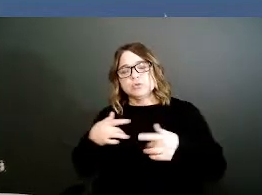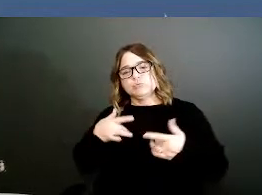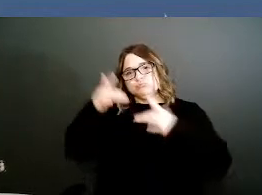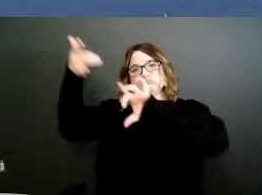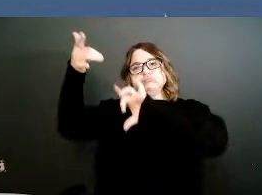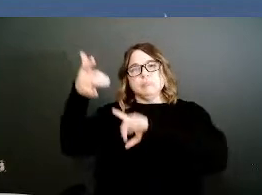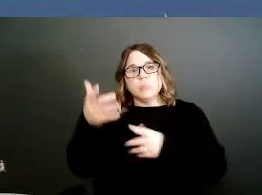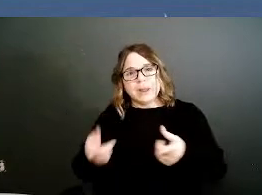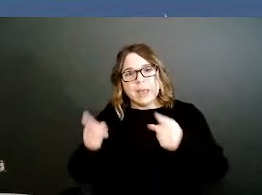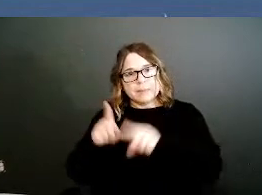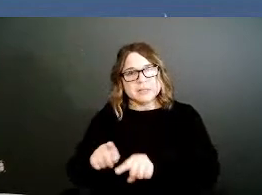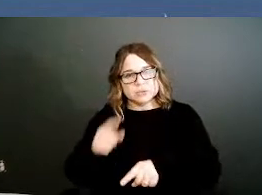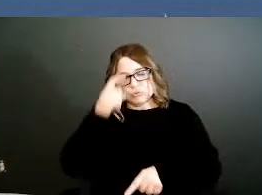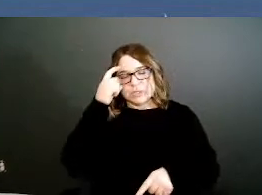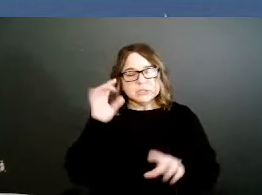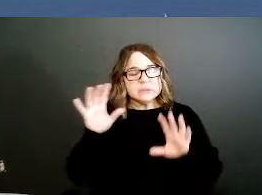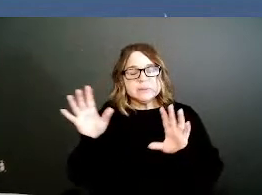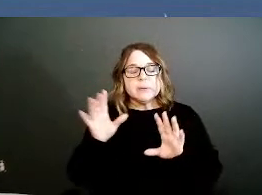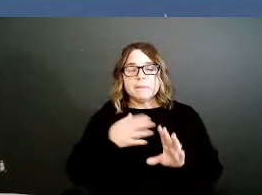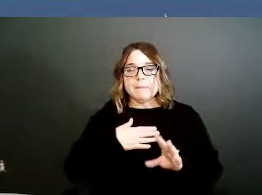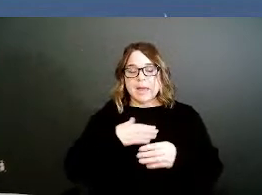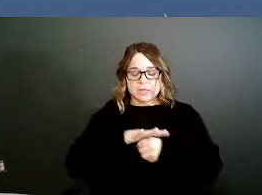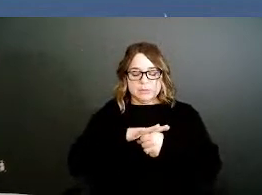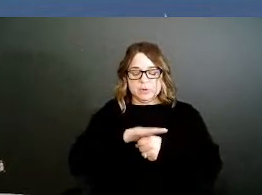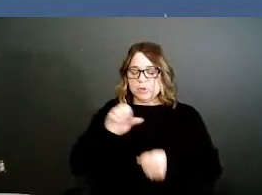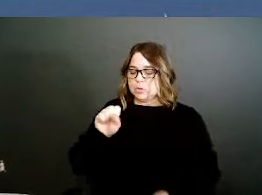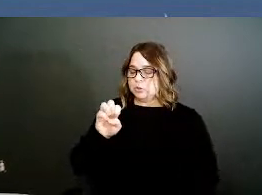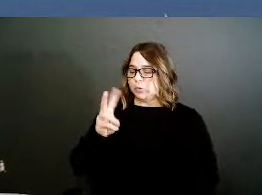IN MY NEIGHBORHOOD, IN SEWARD, WE HAD A LARGE ENCAMPMENT OF PEOPLE EXPERIENCING HOMELESSNESS THIS SUMMER.